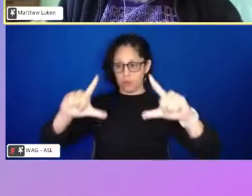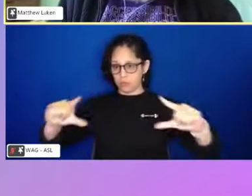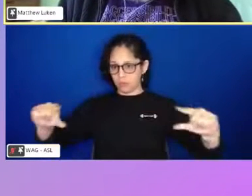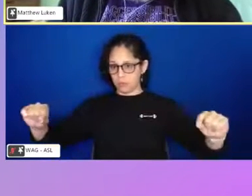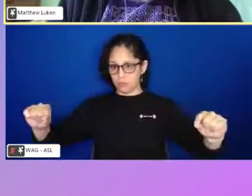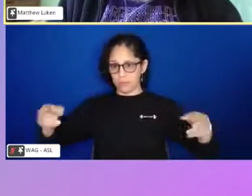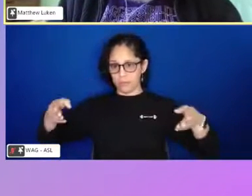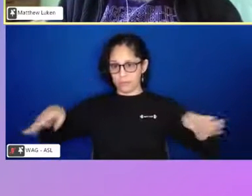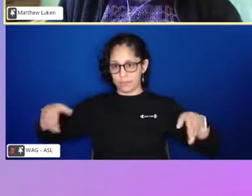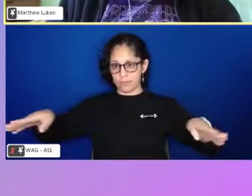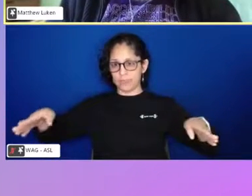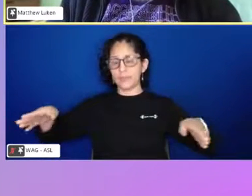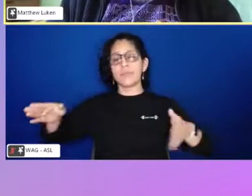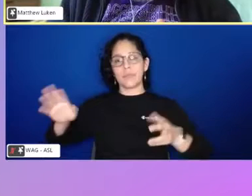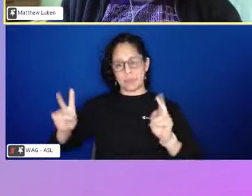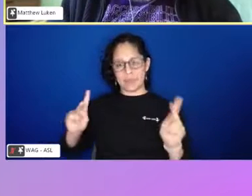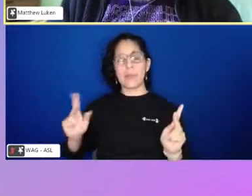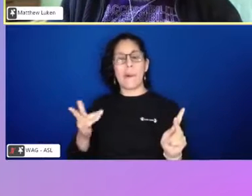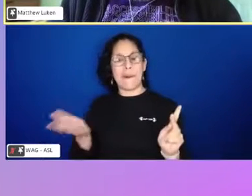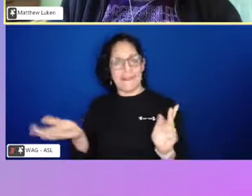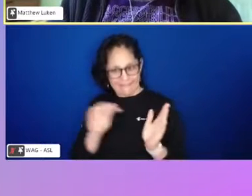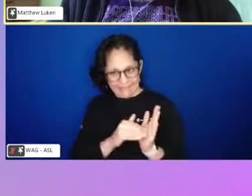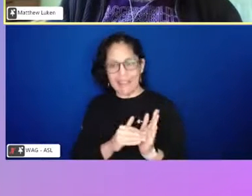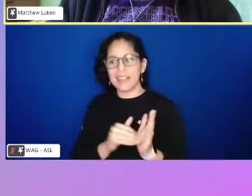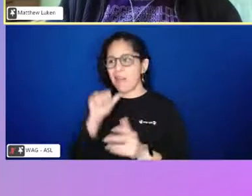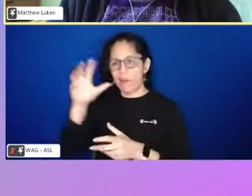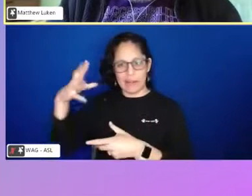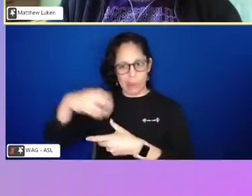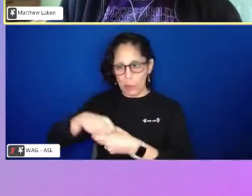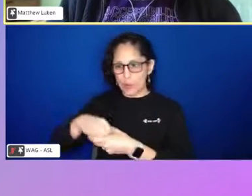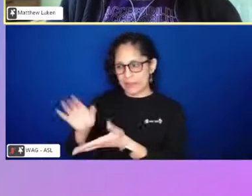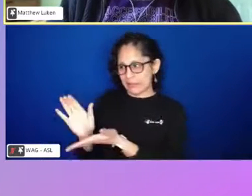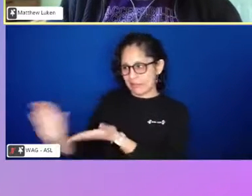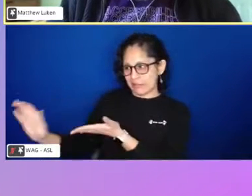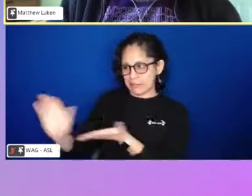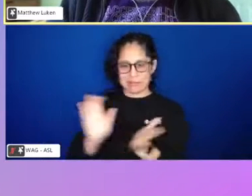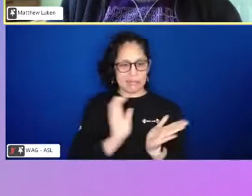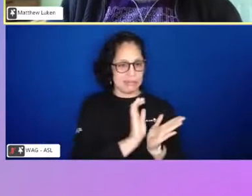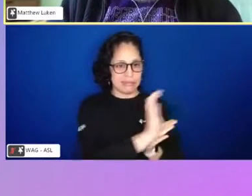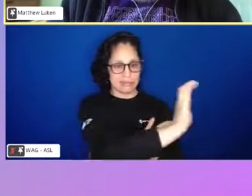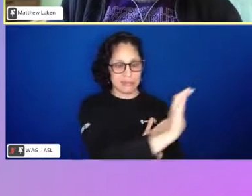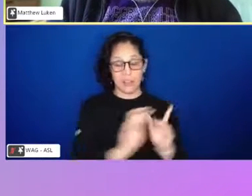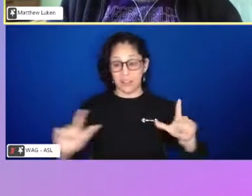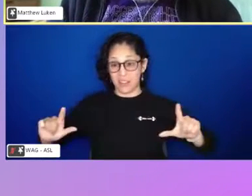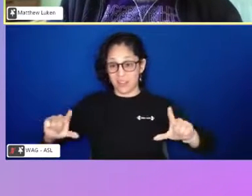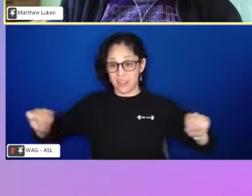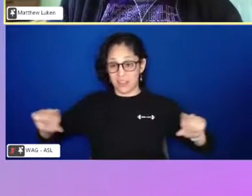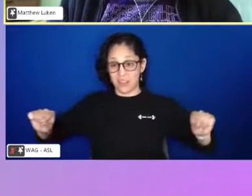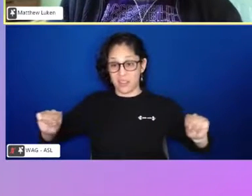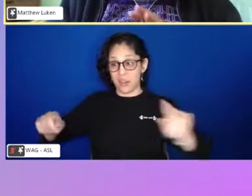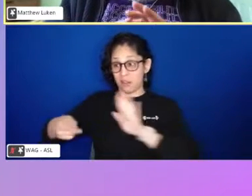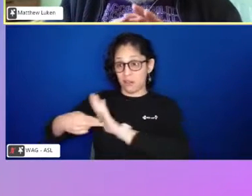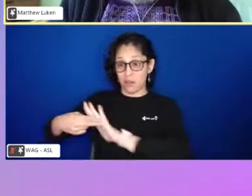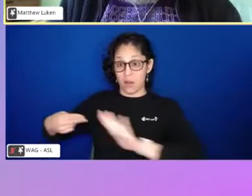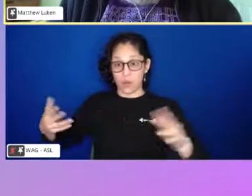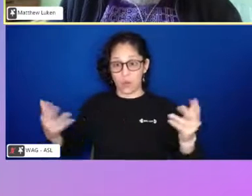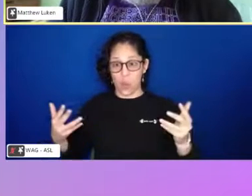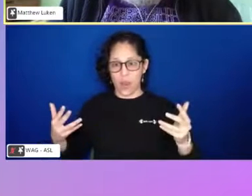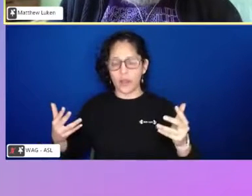And though some people are on either side, the left and the right. This was then coined